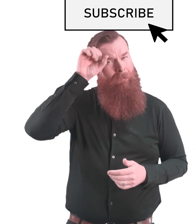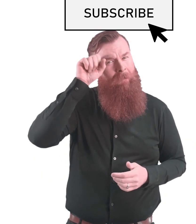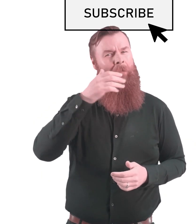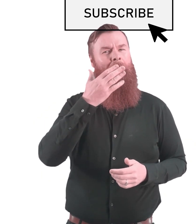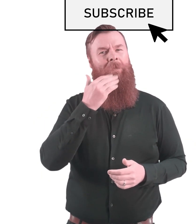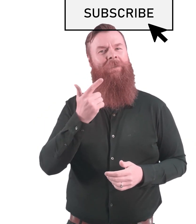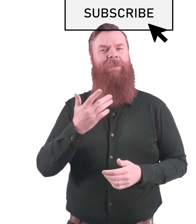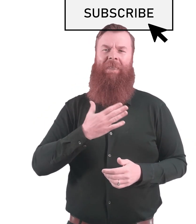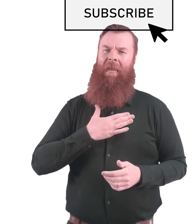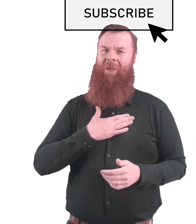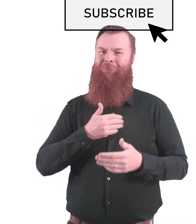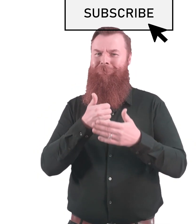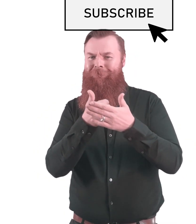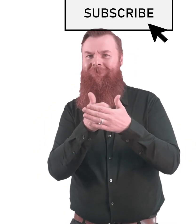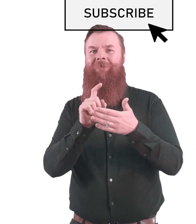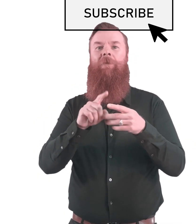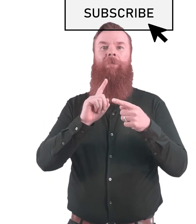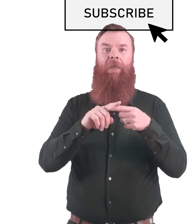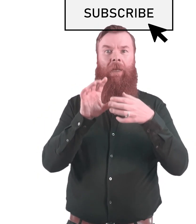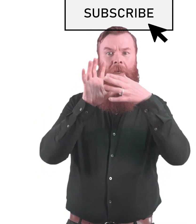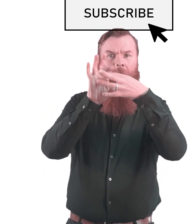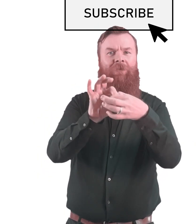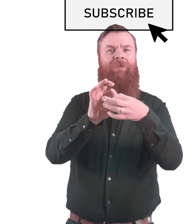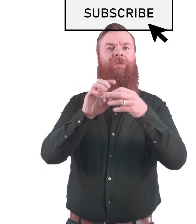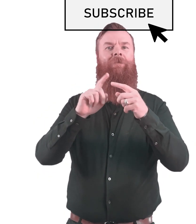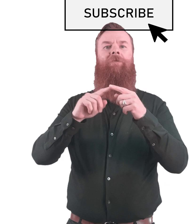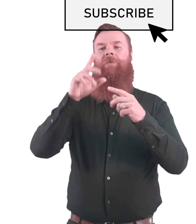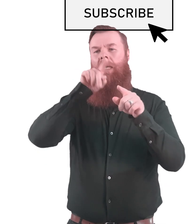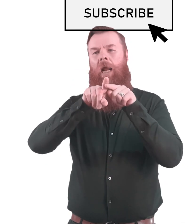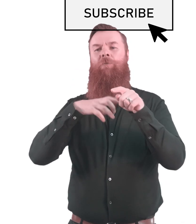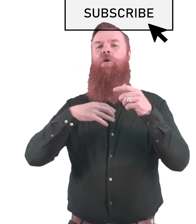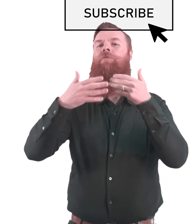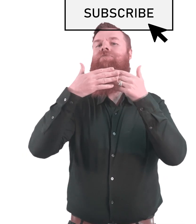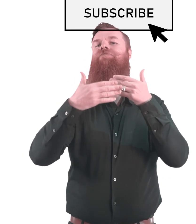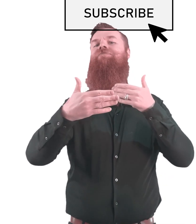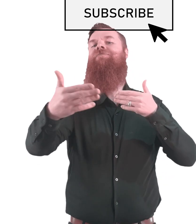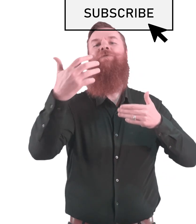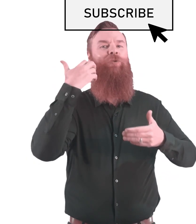Don’t forget to like this video and subscribe to learn more about oral health.